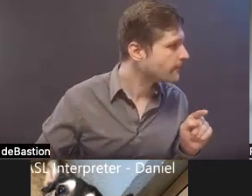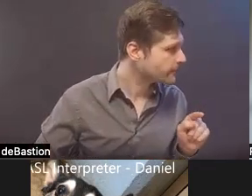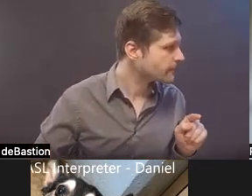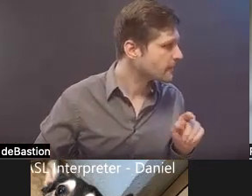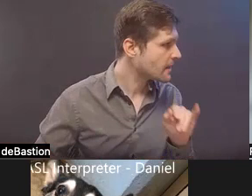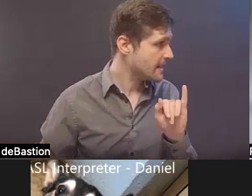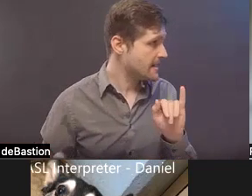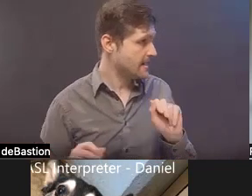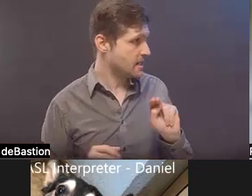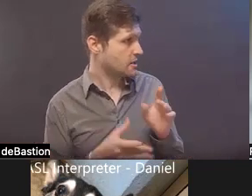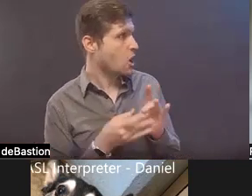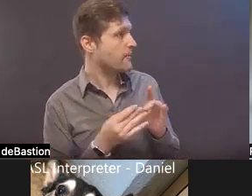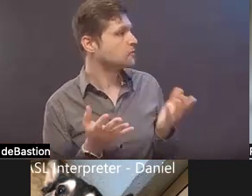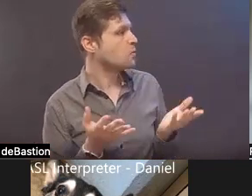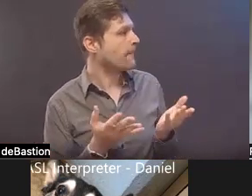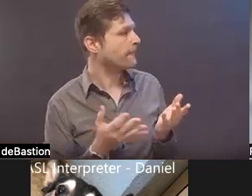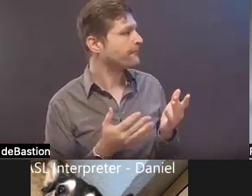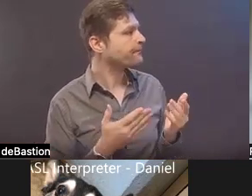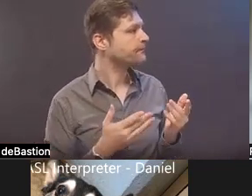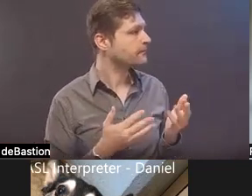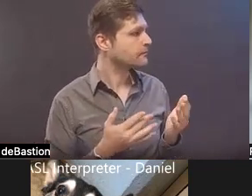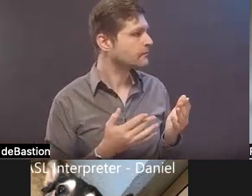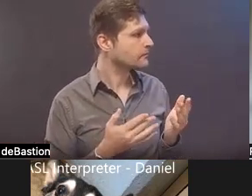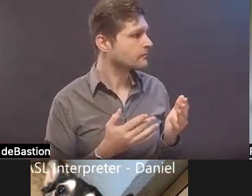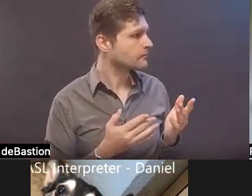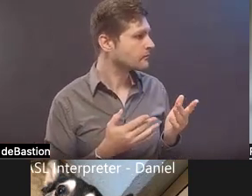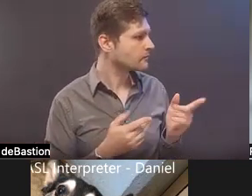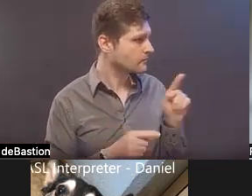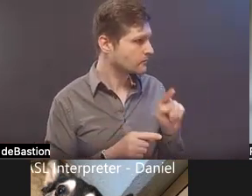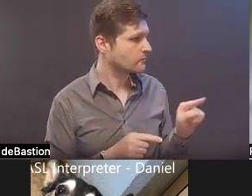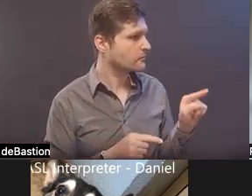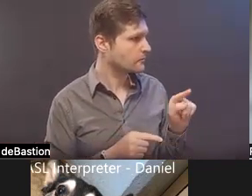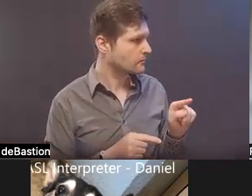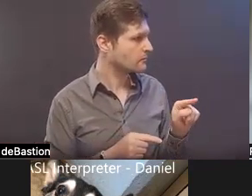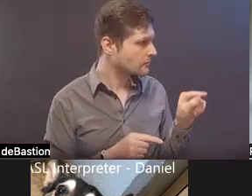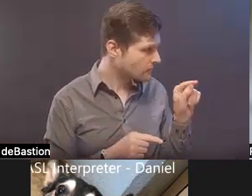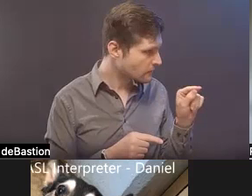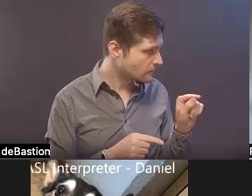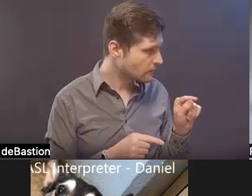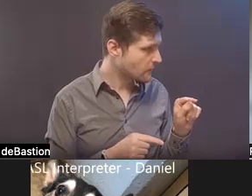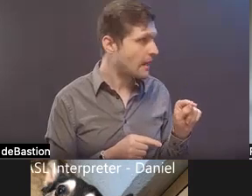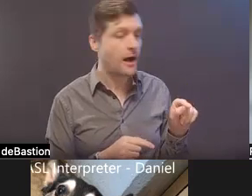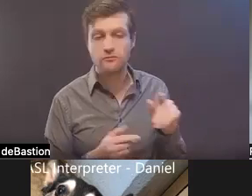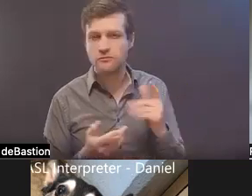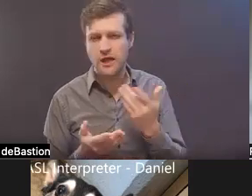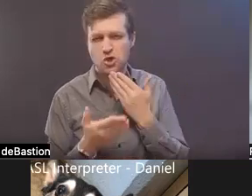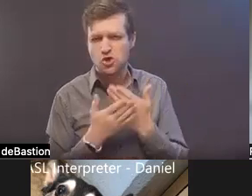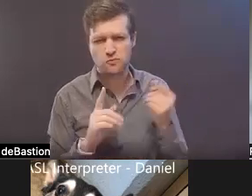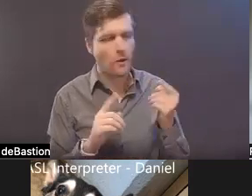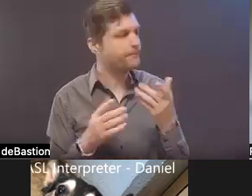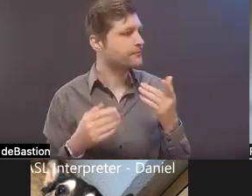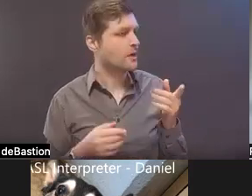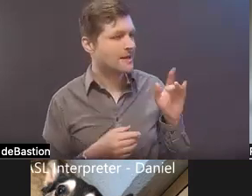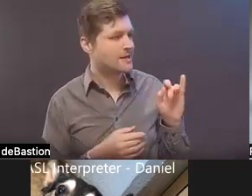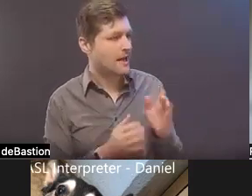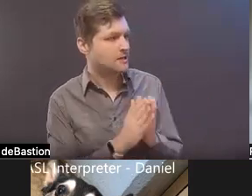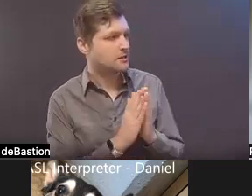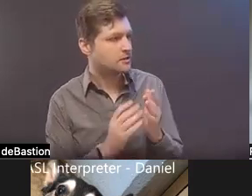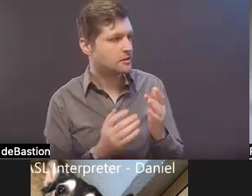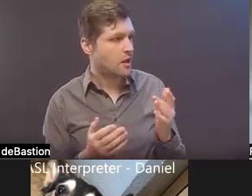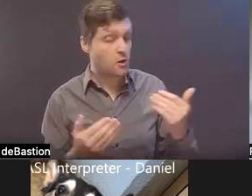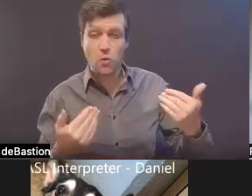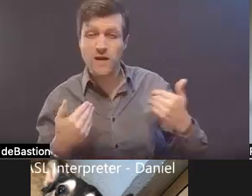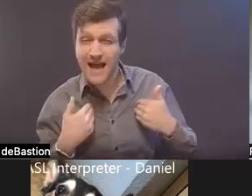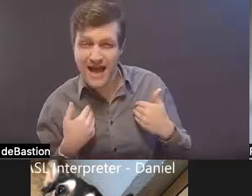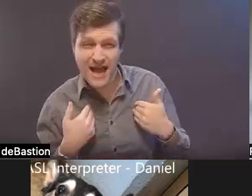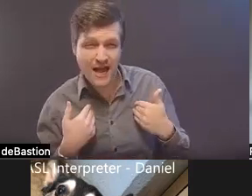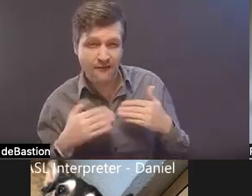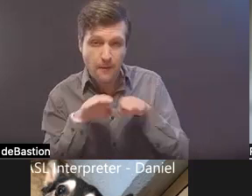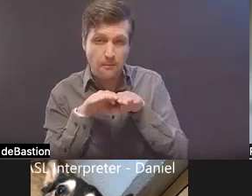questions. I see another comment that says, let's see here -- a very good point here, Ian is asking,